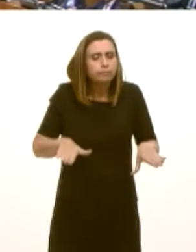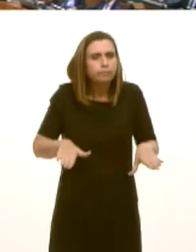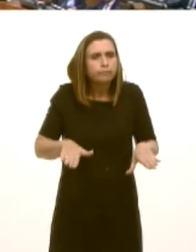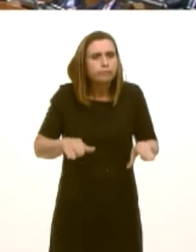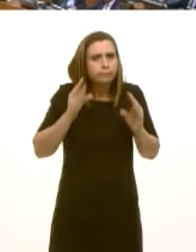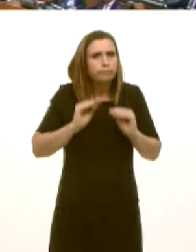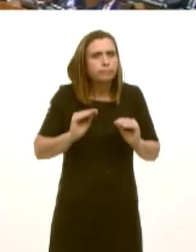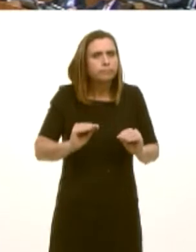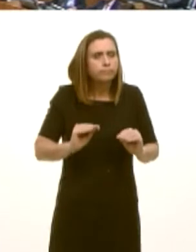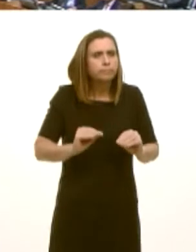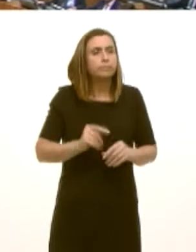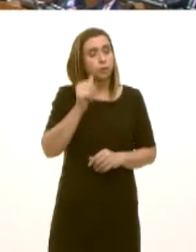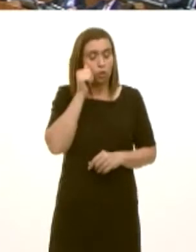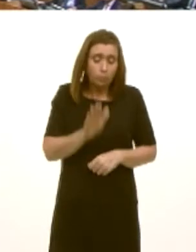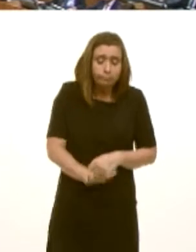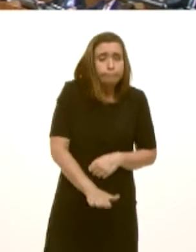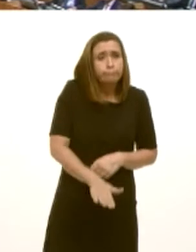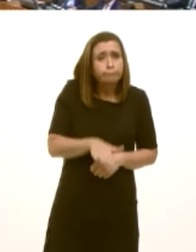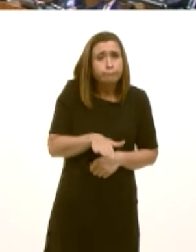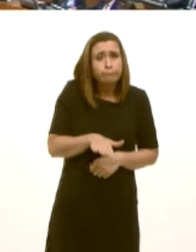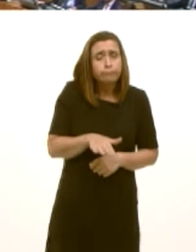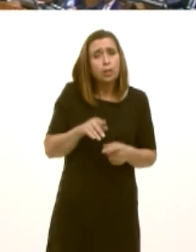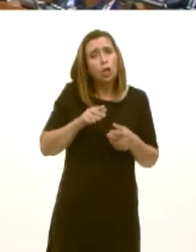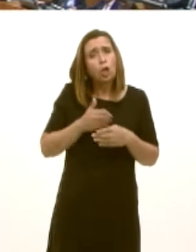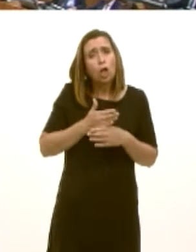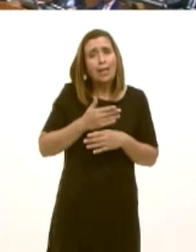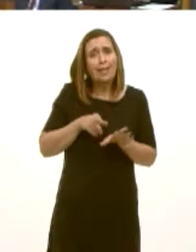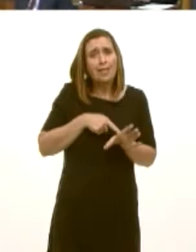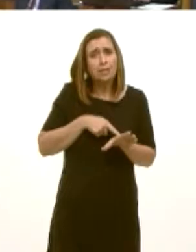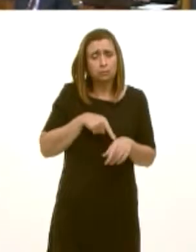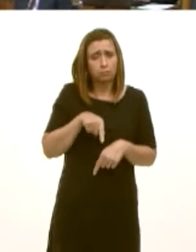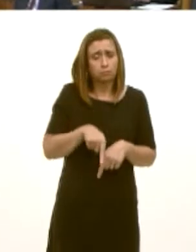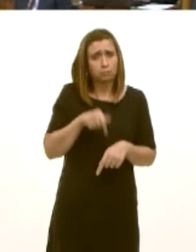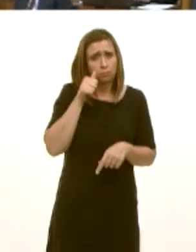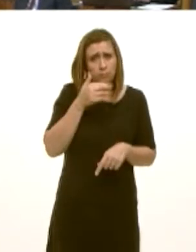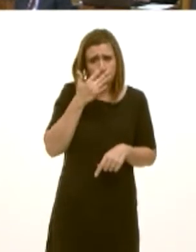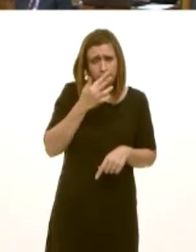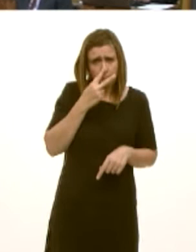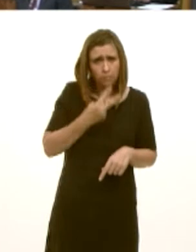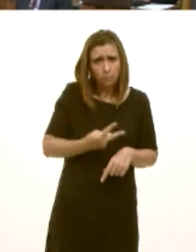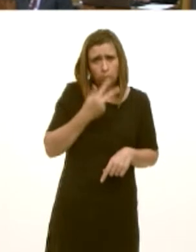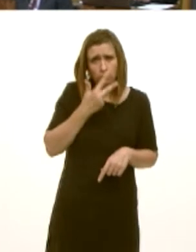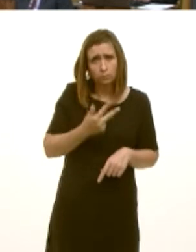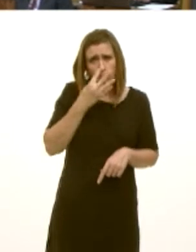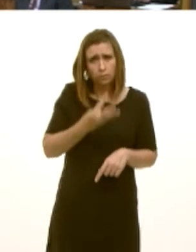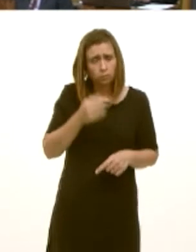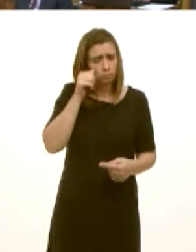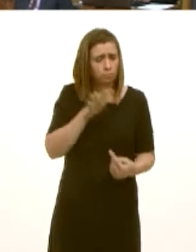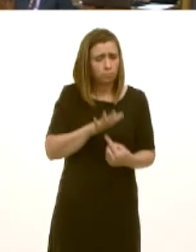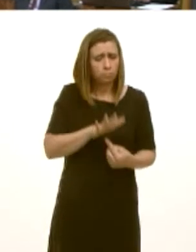We know that early years are a critical time in childrenís lives. We know that those times are crucially important for long-term development.